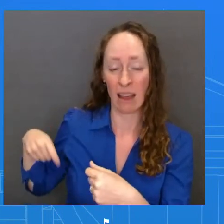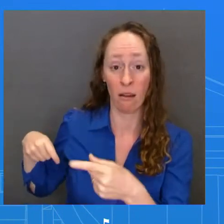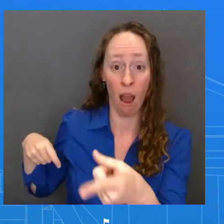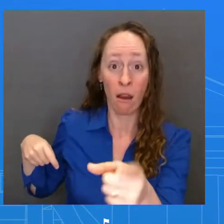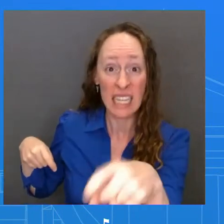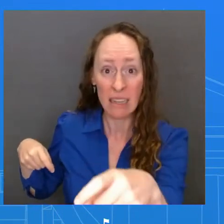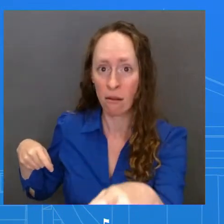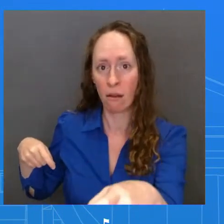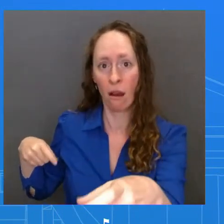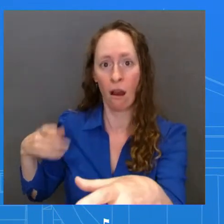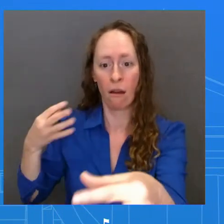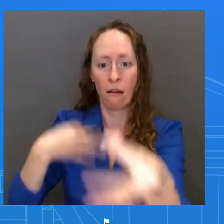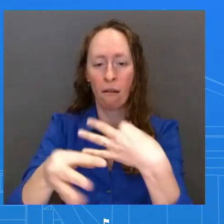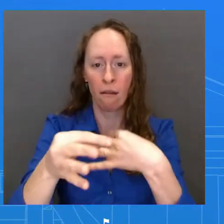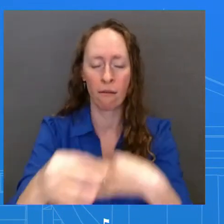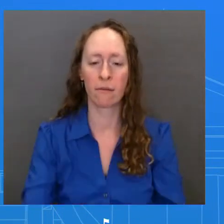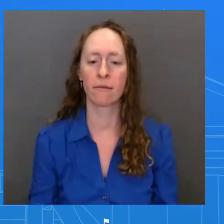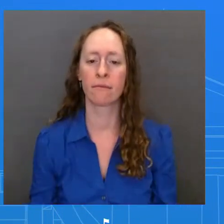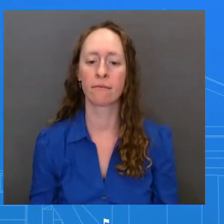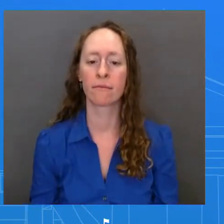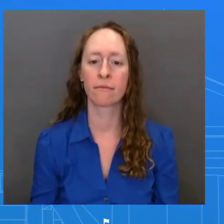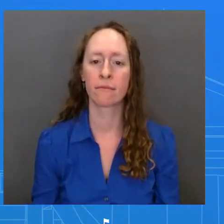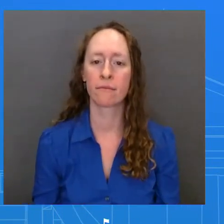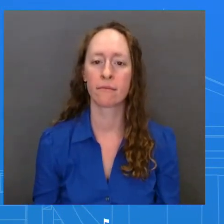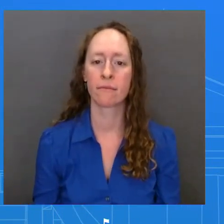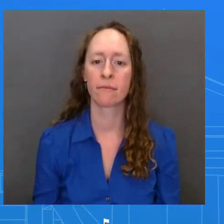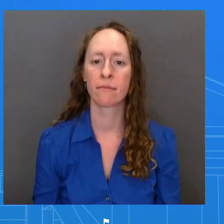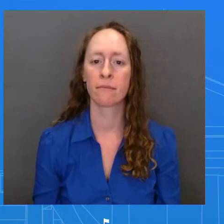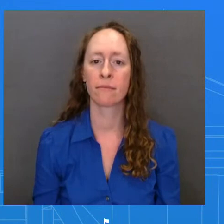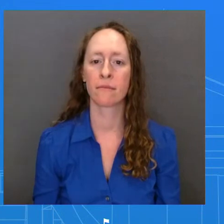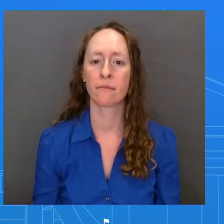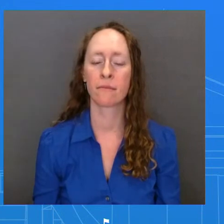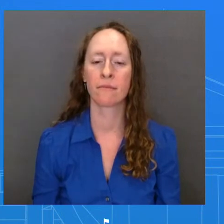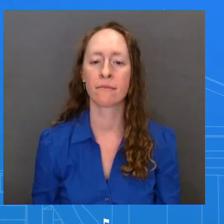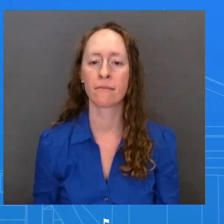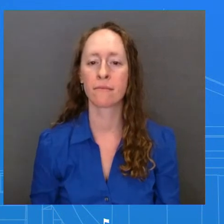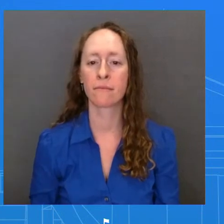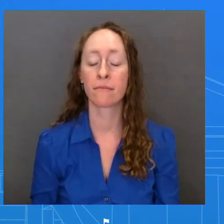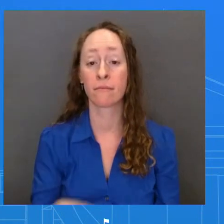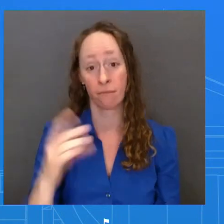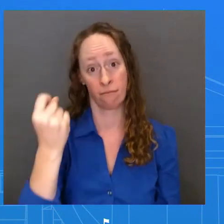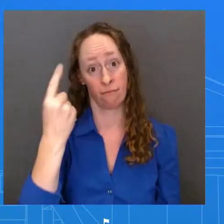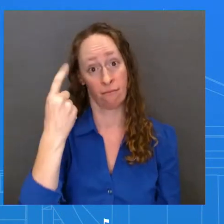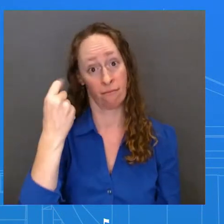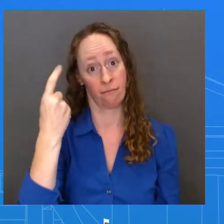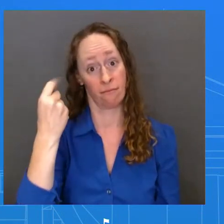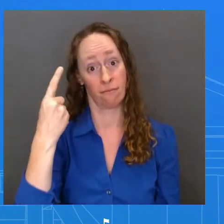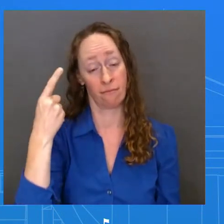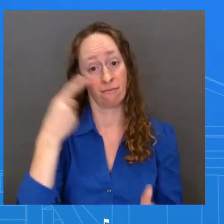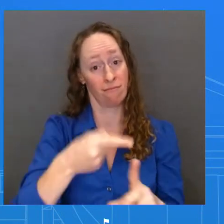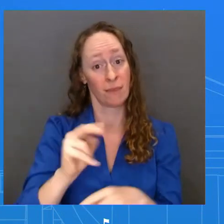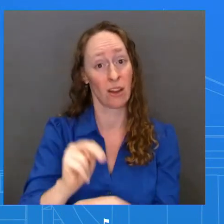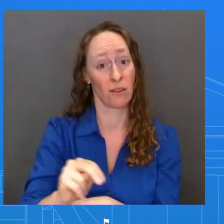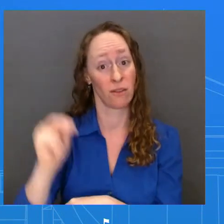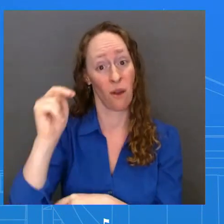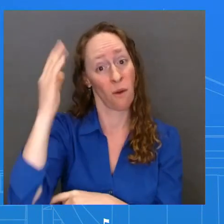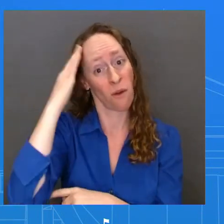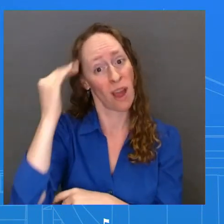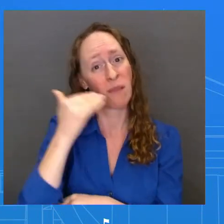to multiple U.N. Security Council resolutions. Russia is a permanent member of the Security Council; it has a heightened responsibility